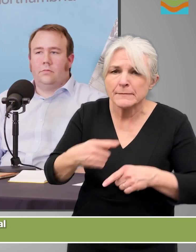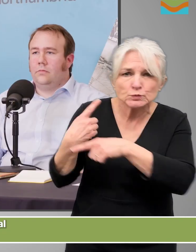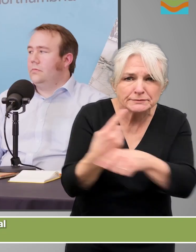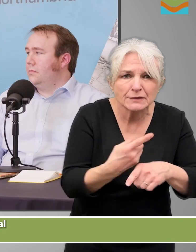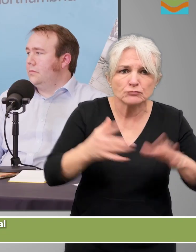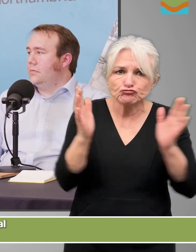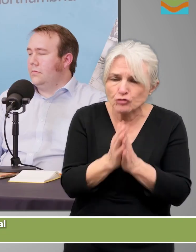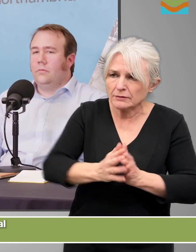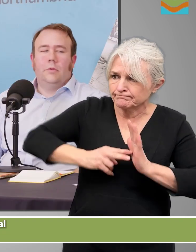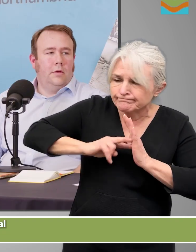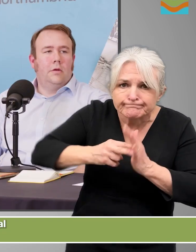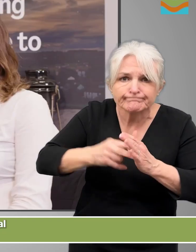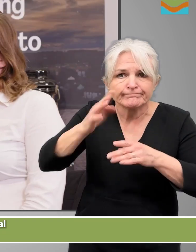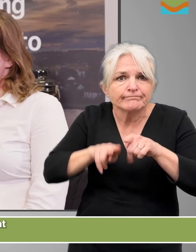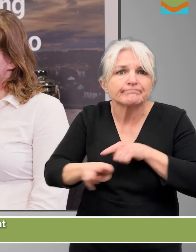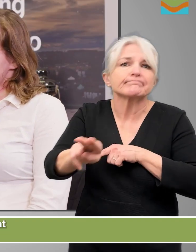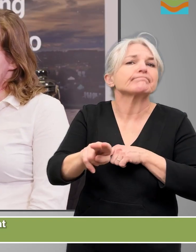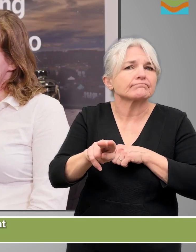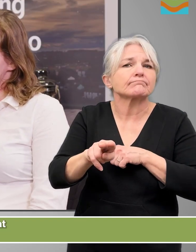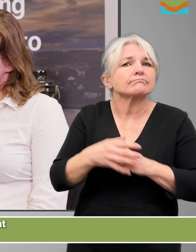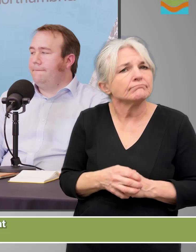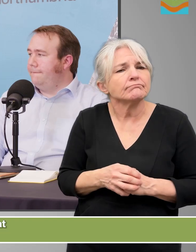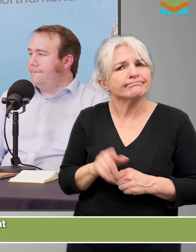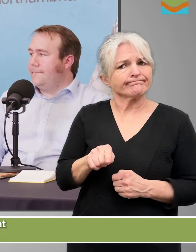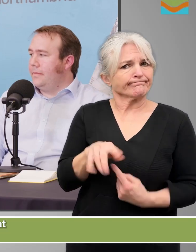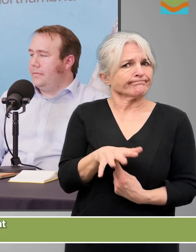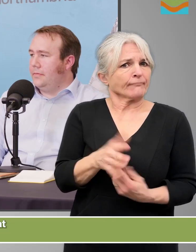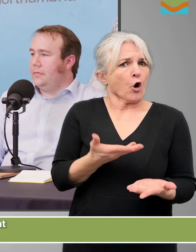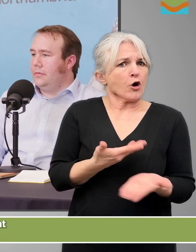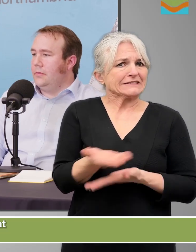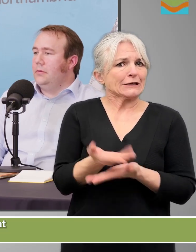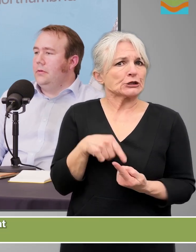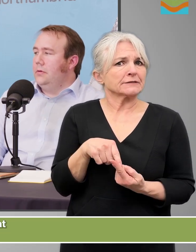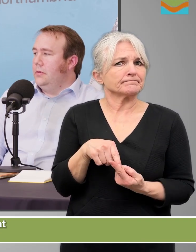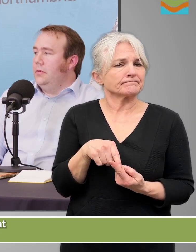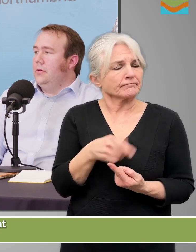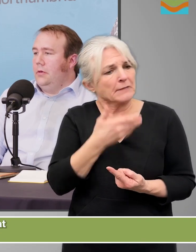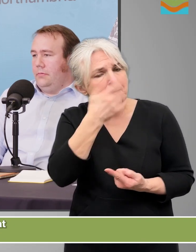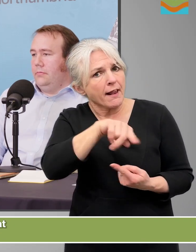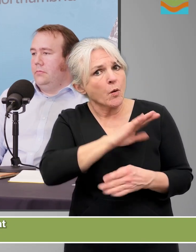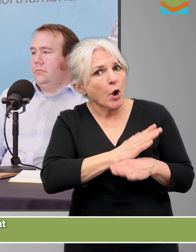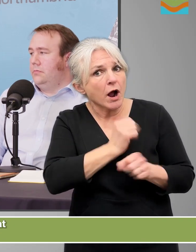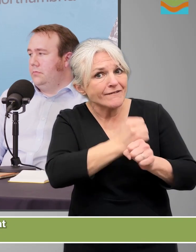Yes, creating professional mixes, isn't it? It's that conversation that the Institution of Civil Engineers are having around